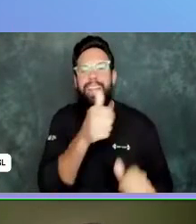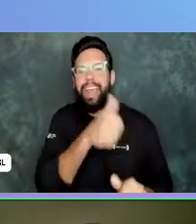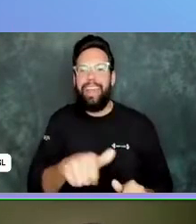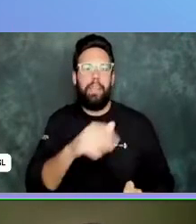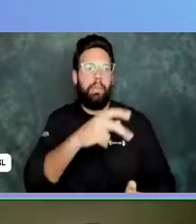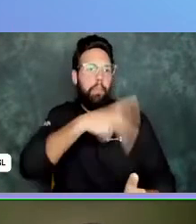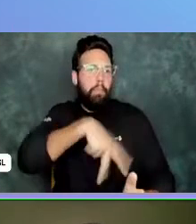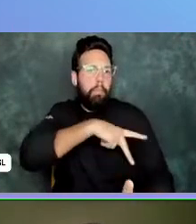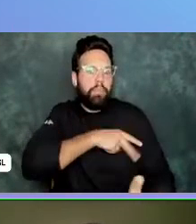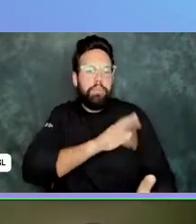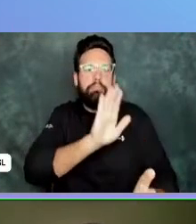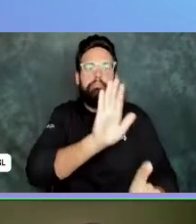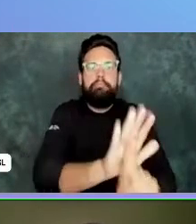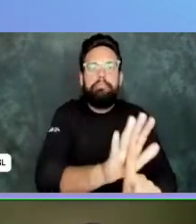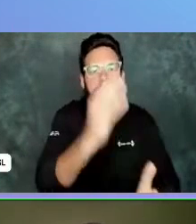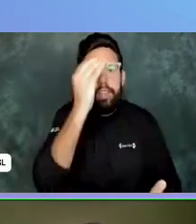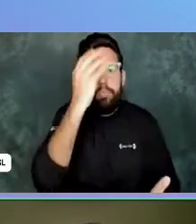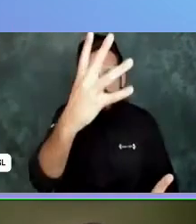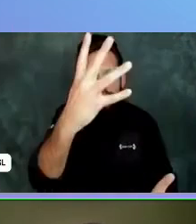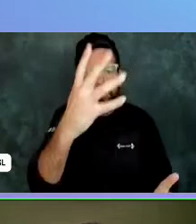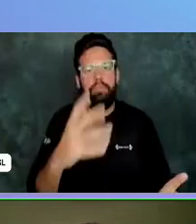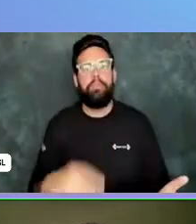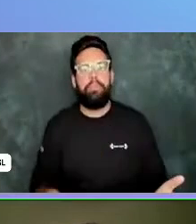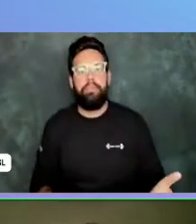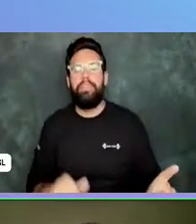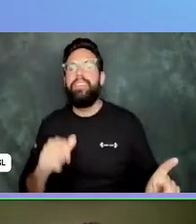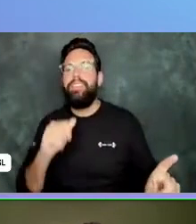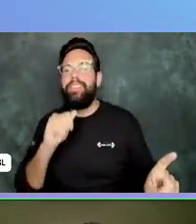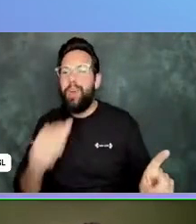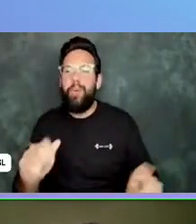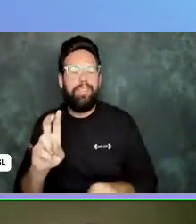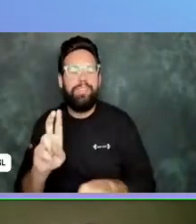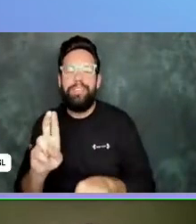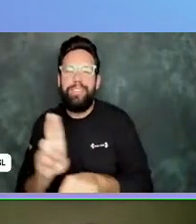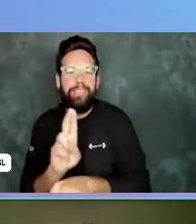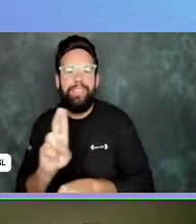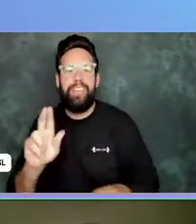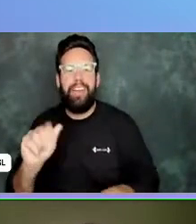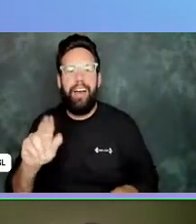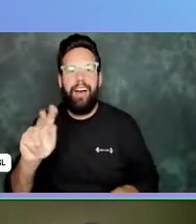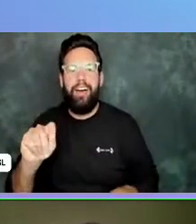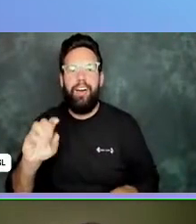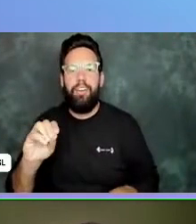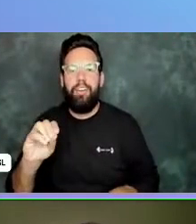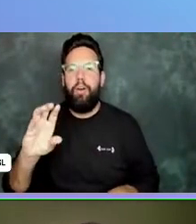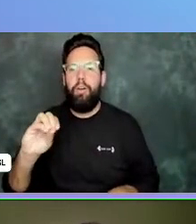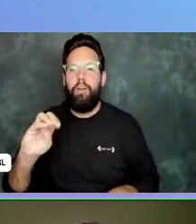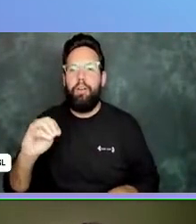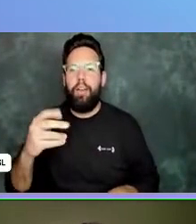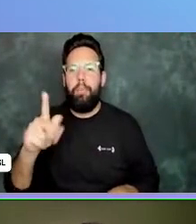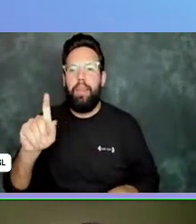information from your customer or your user. Only personal information. So use we wouldn't autocomplete